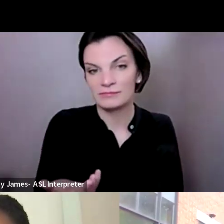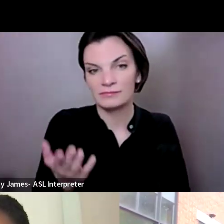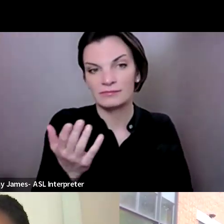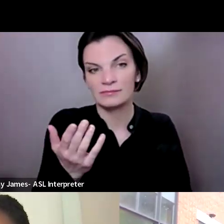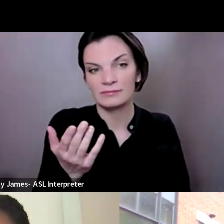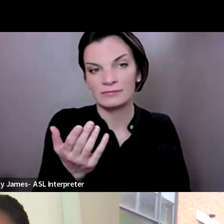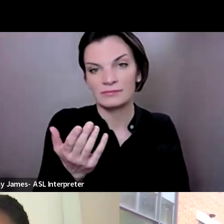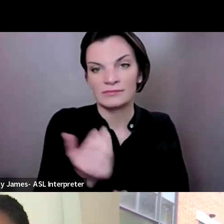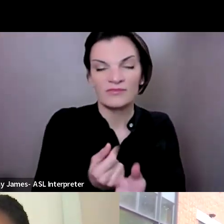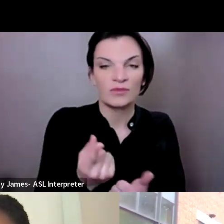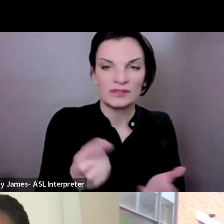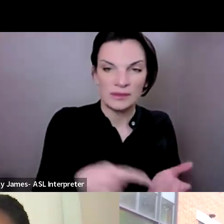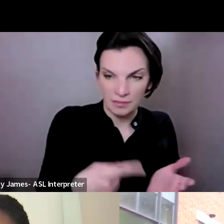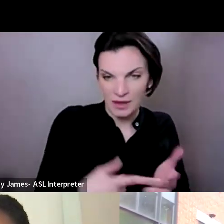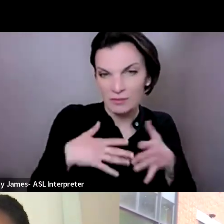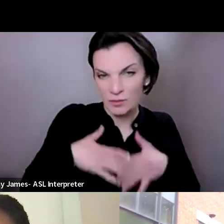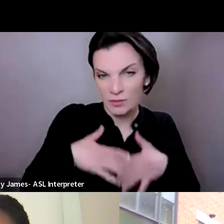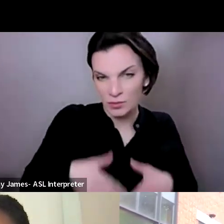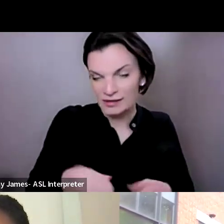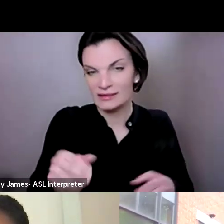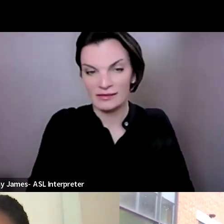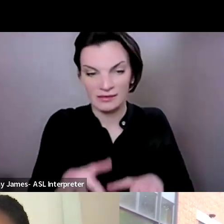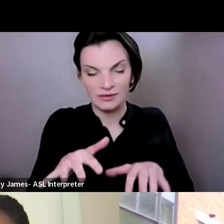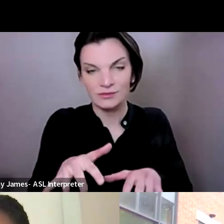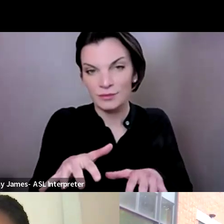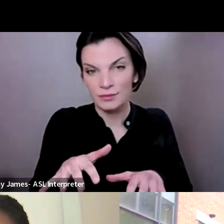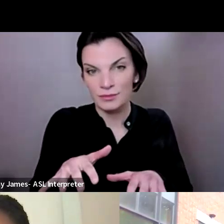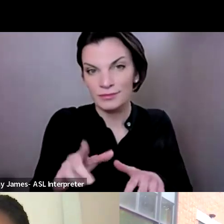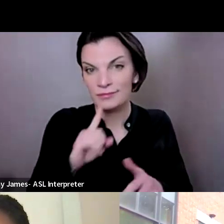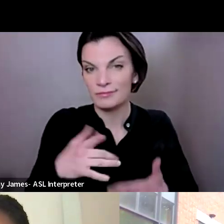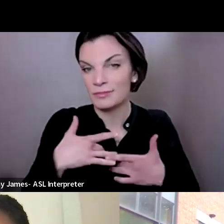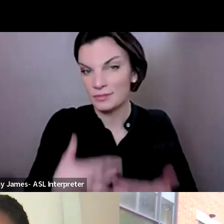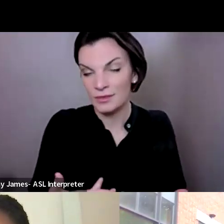depressed or they're anxious or whatever, and so oftentimes it's just uh you know get